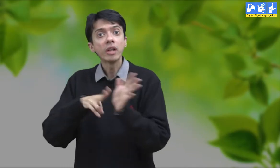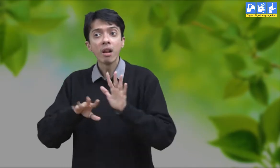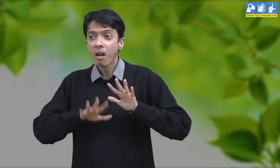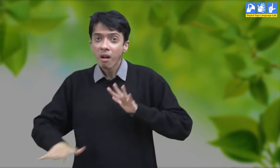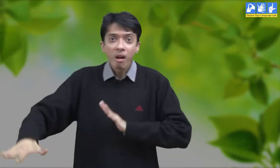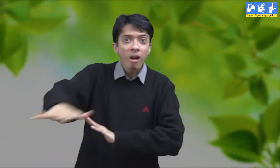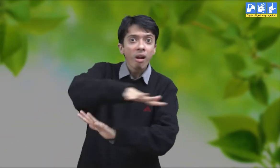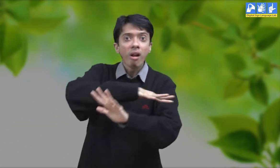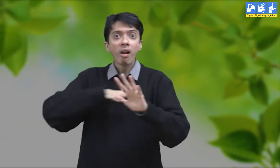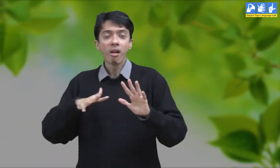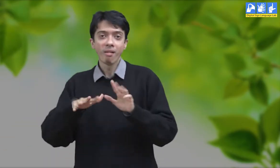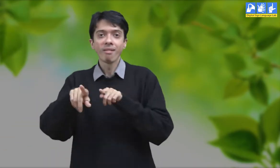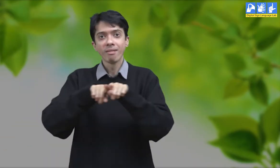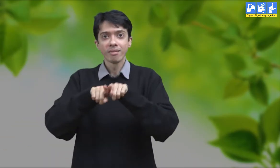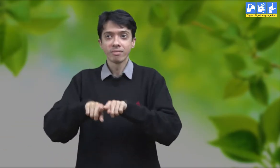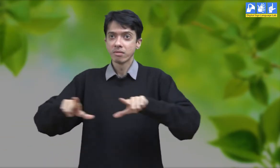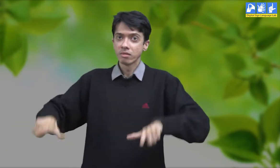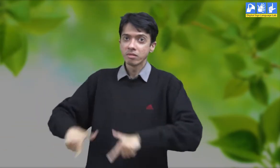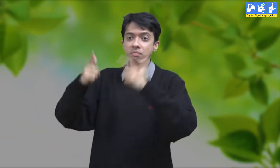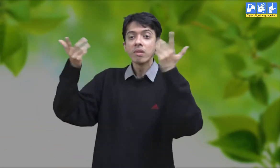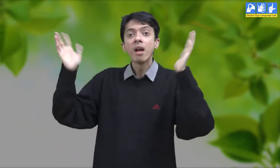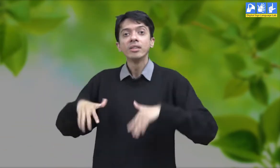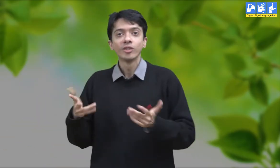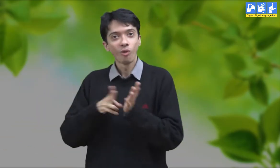Natural Resources are substances that occur naturally.